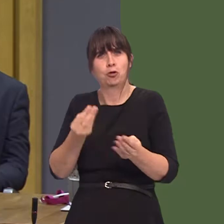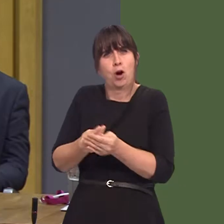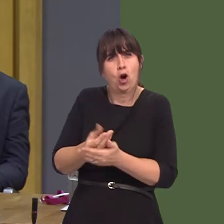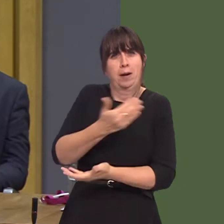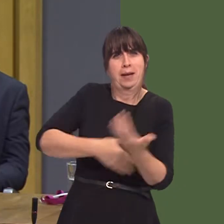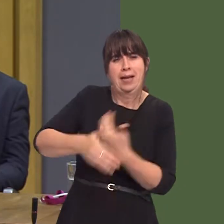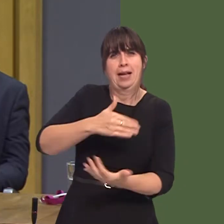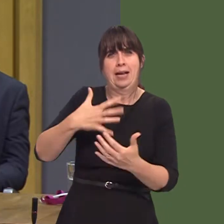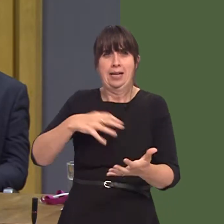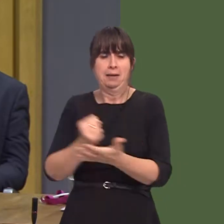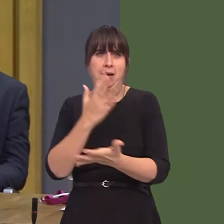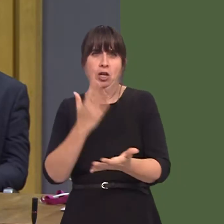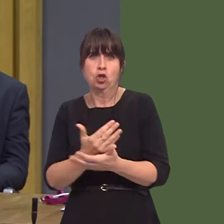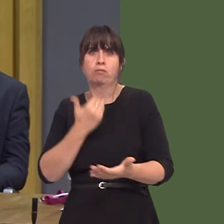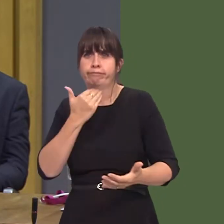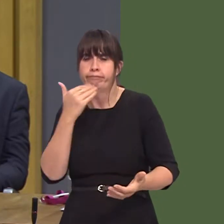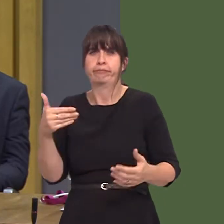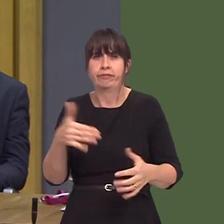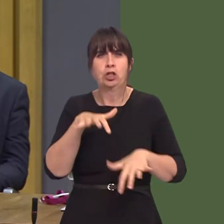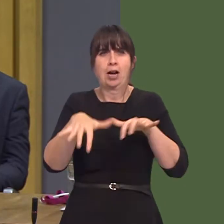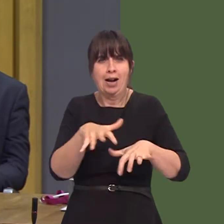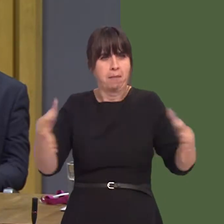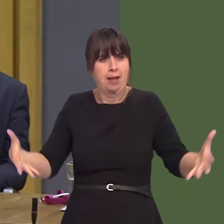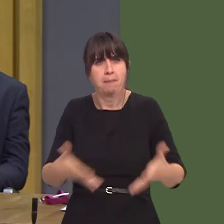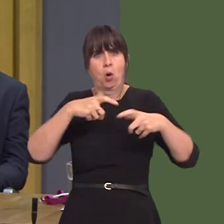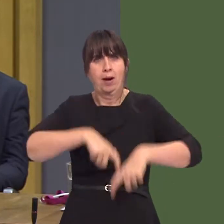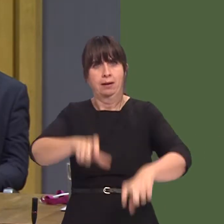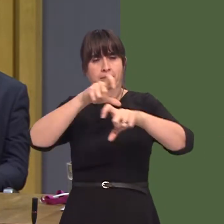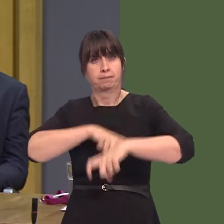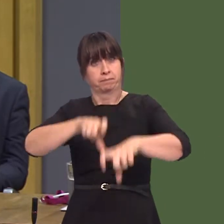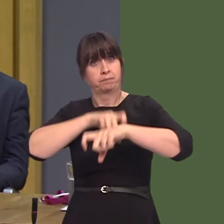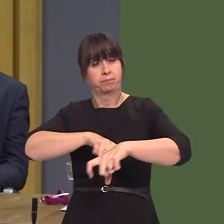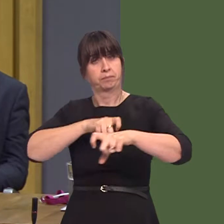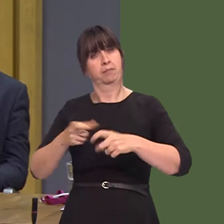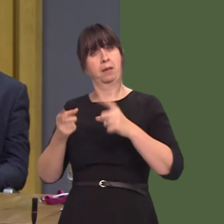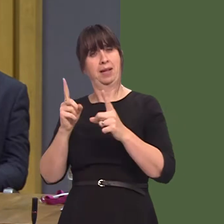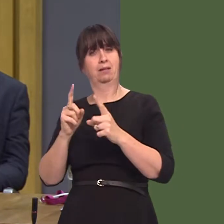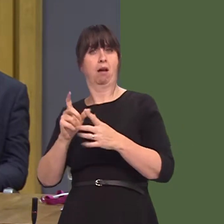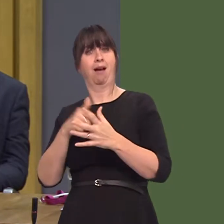Plaid Cymru is calling for the same level of support for agriculture to be sustained